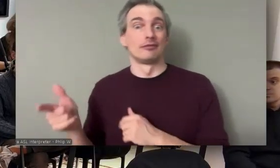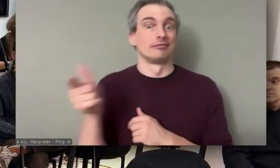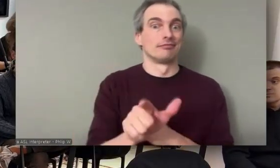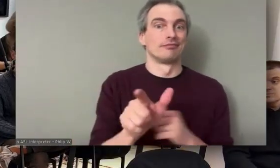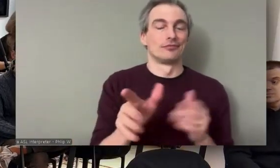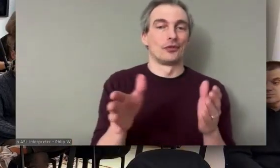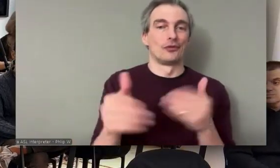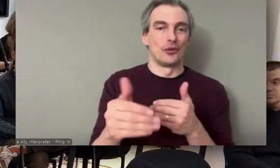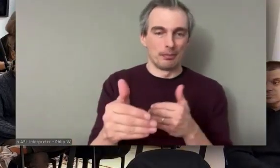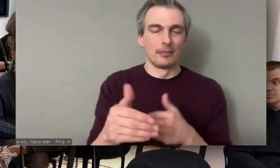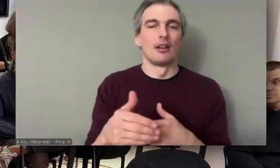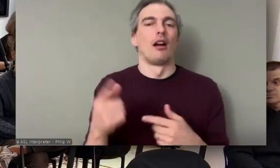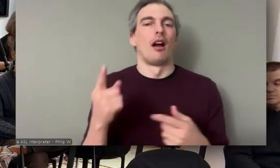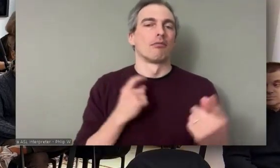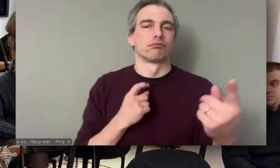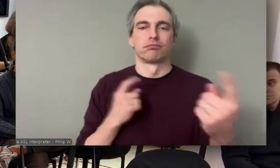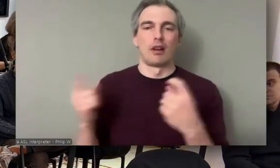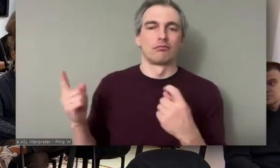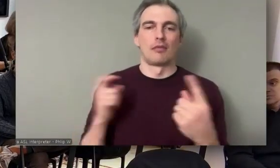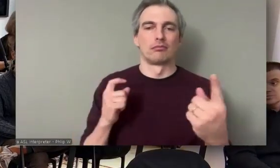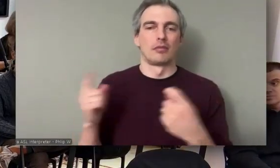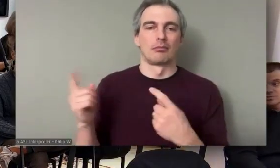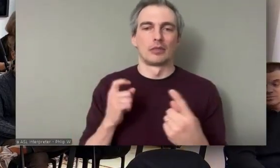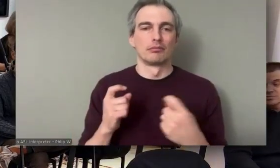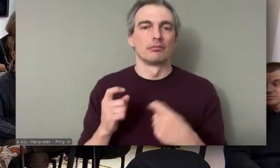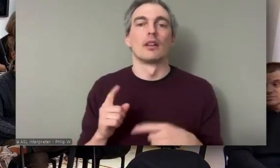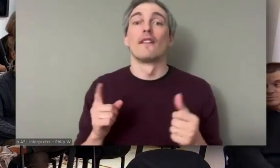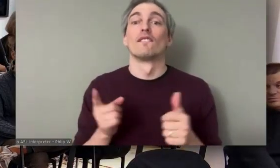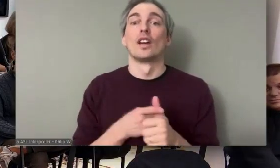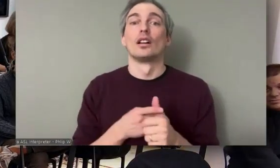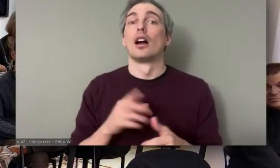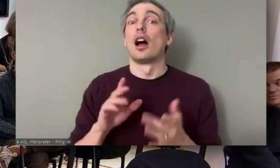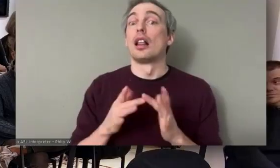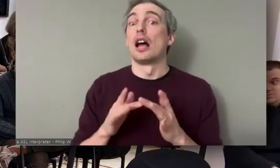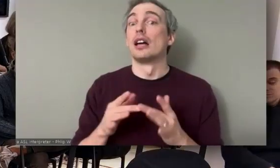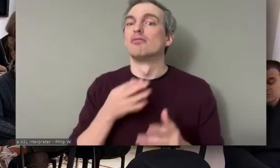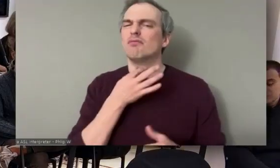Curious to know y'all's approach... Curious to know how y'all